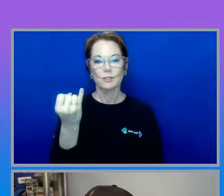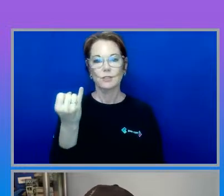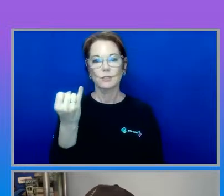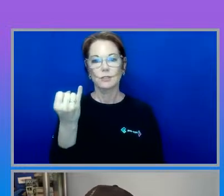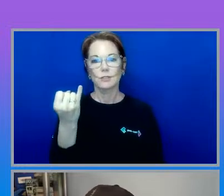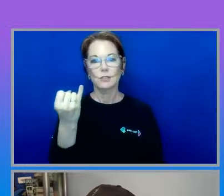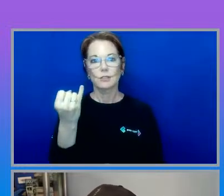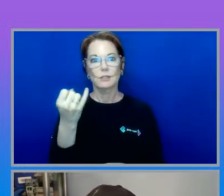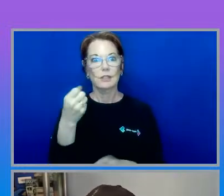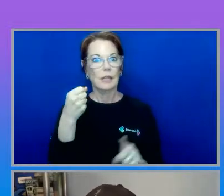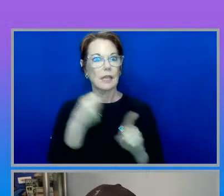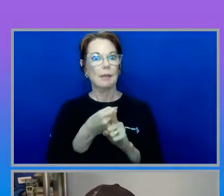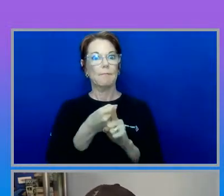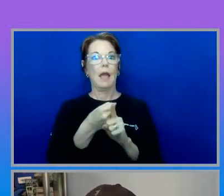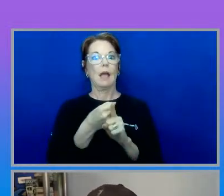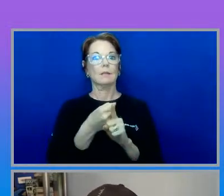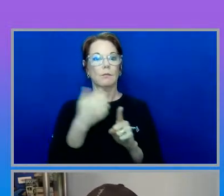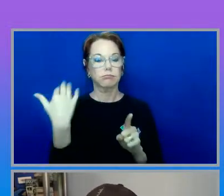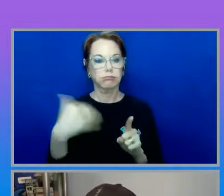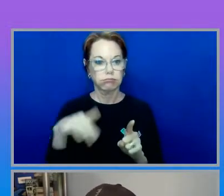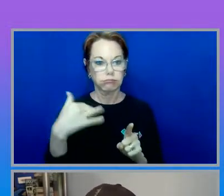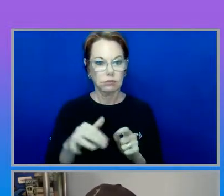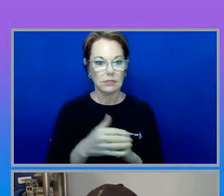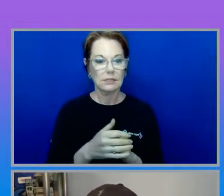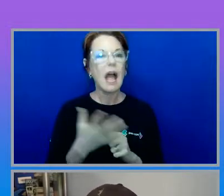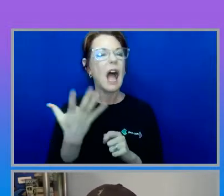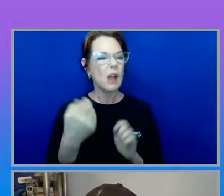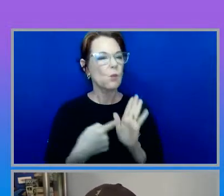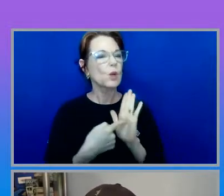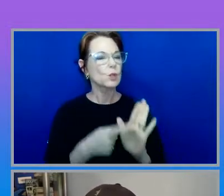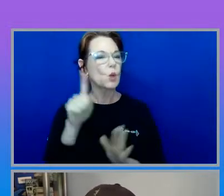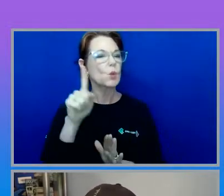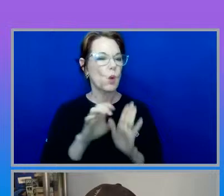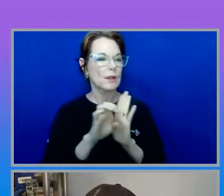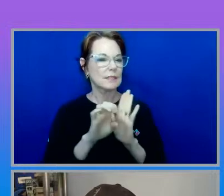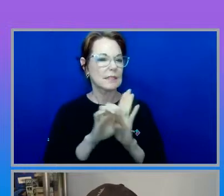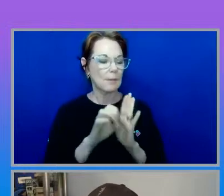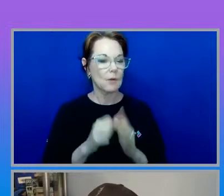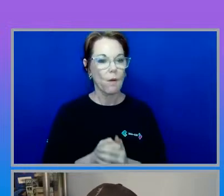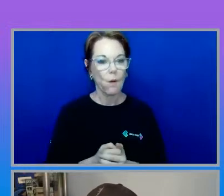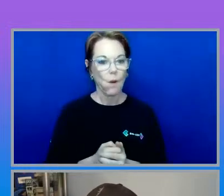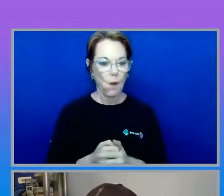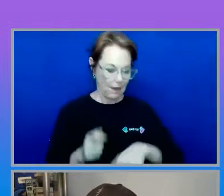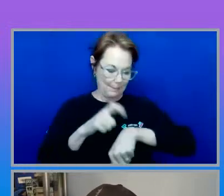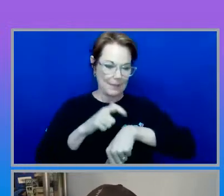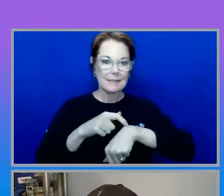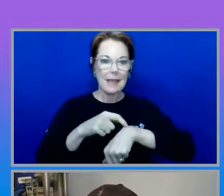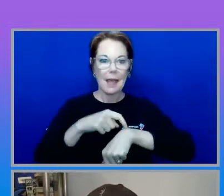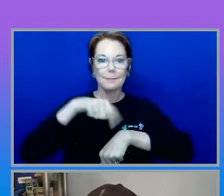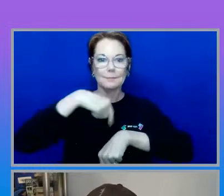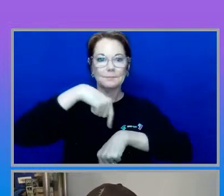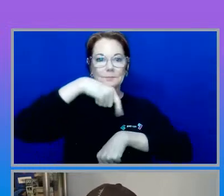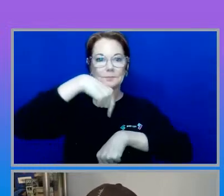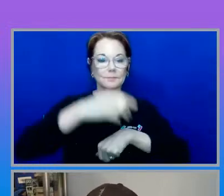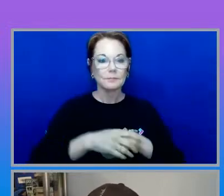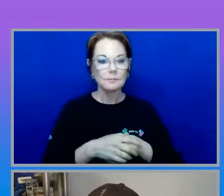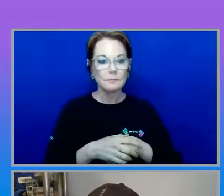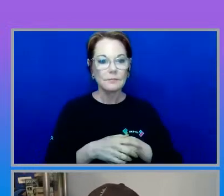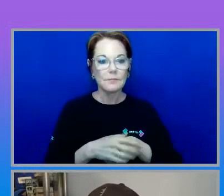the kind of impact this has in the hands of experts. I just want to show you one example, because we're kind of running